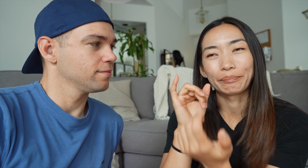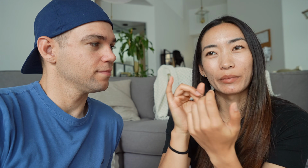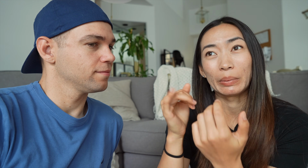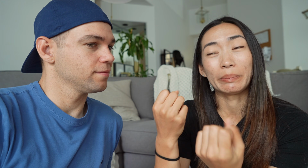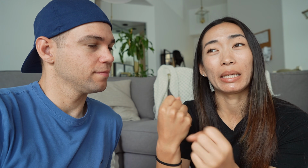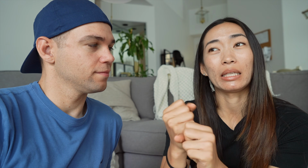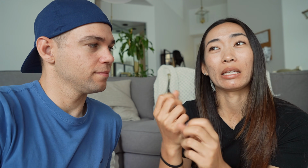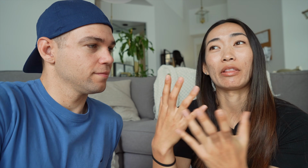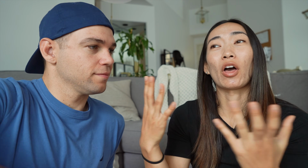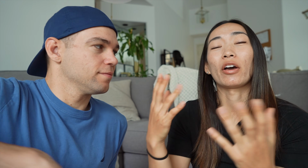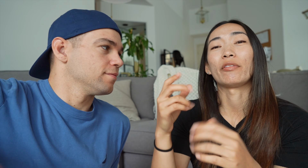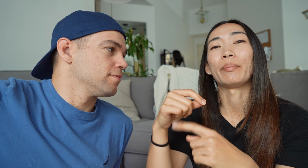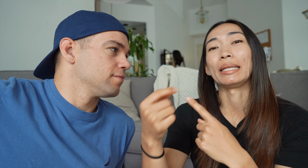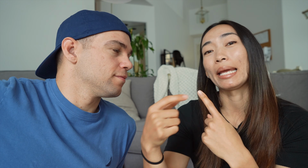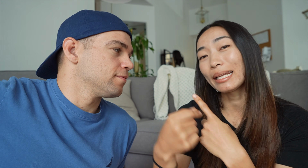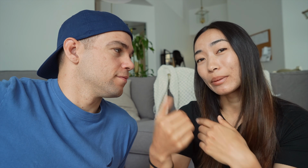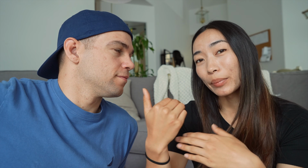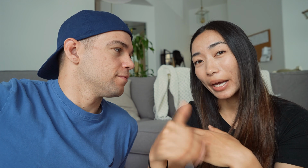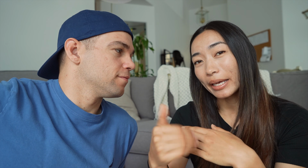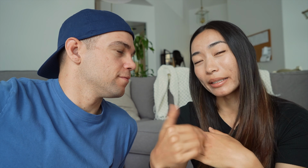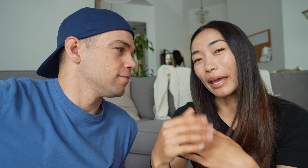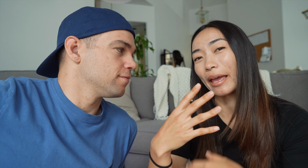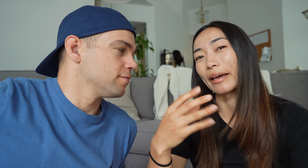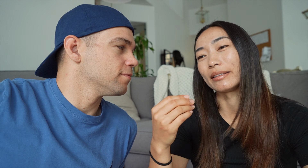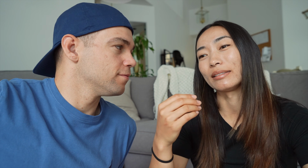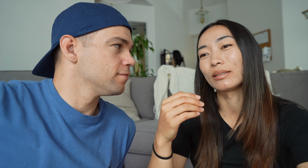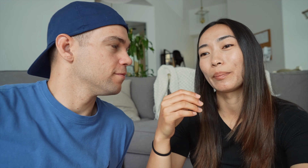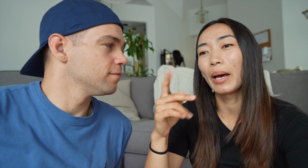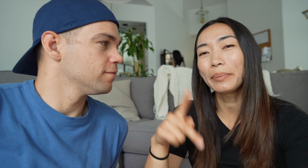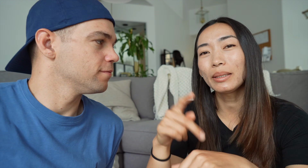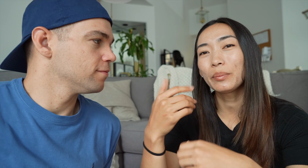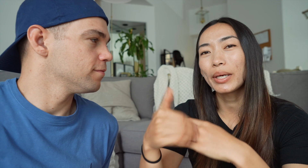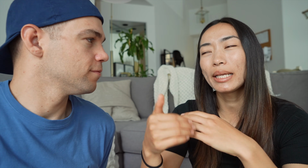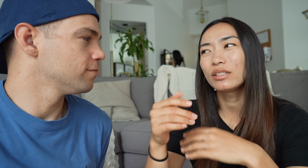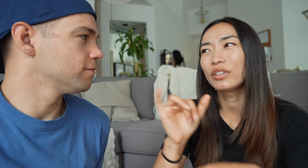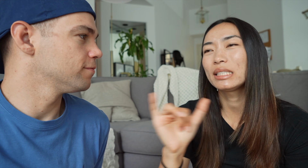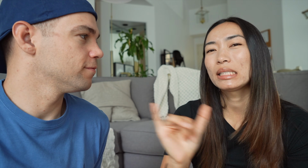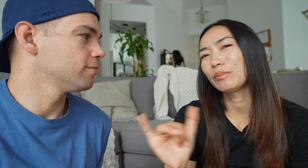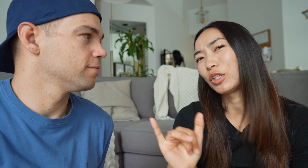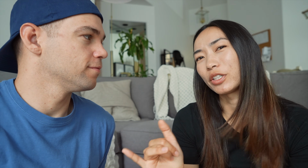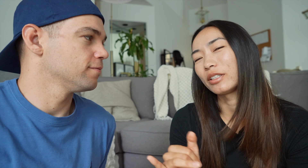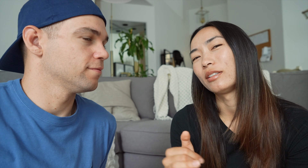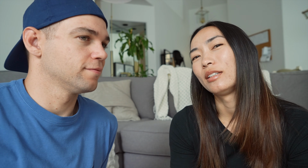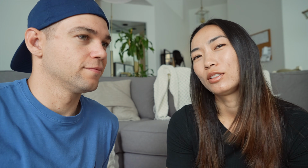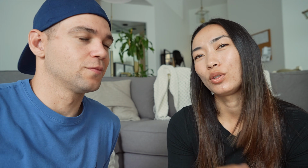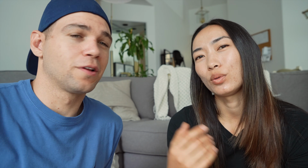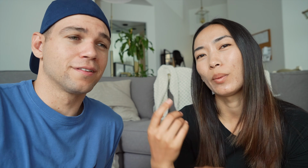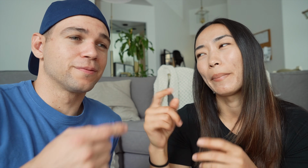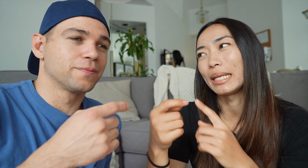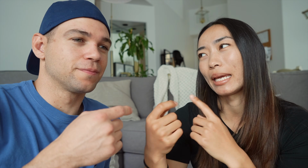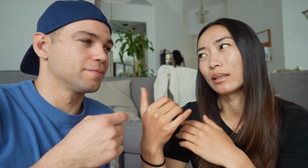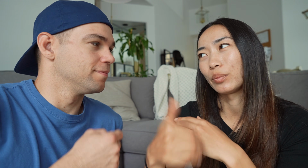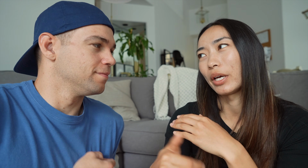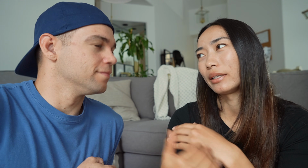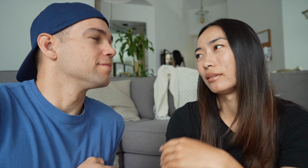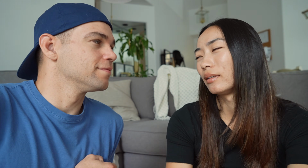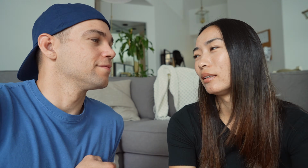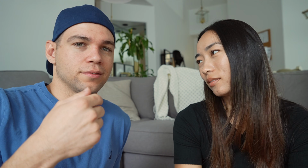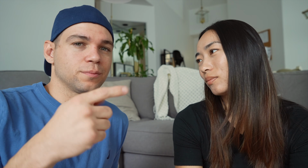I've been making a lot of banana bread and pumpkin bread is very similar to banana bread